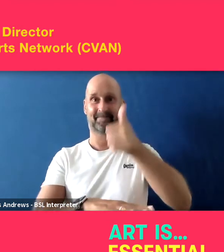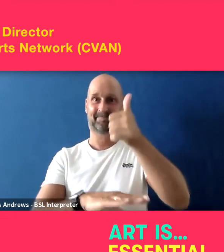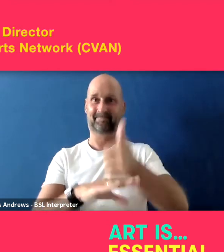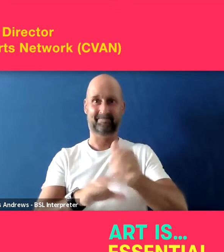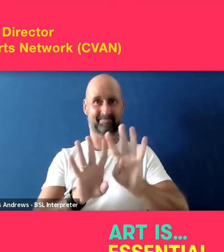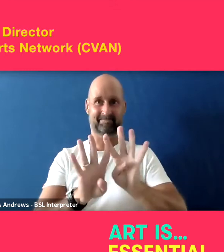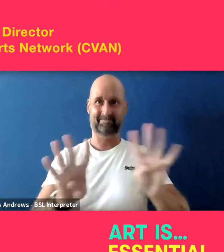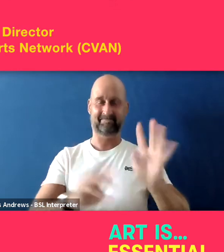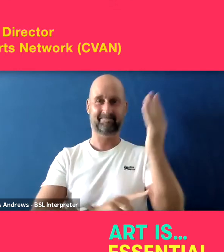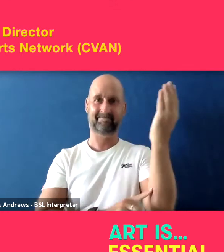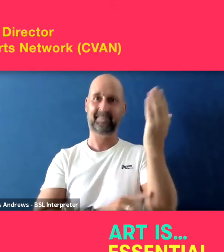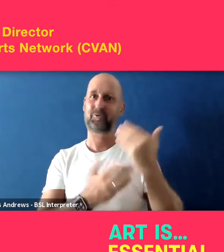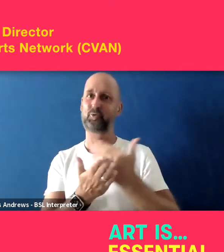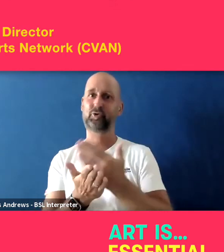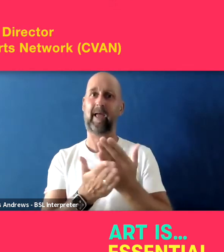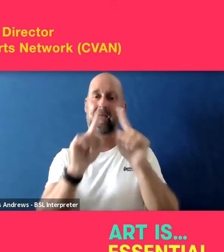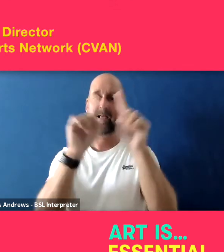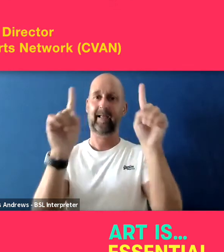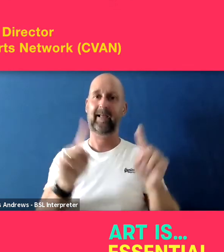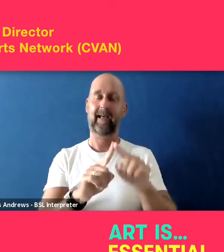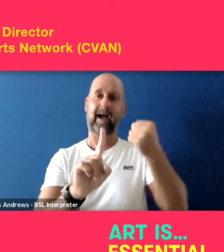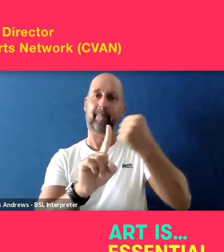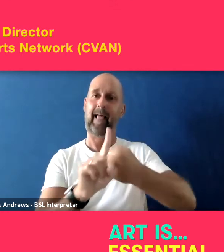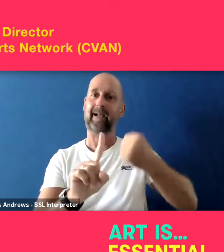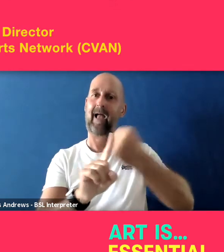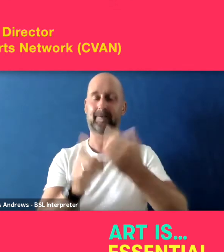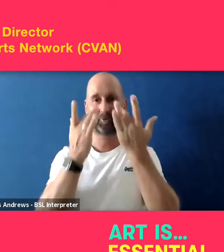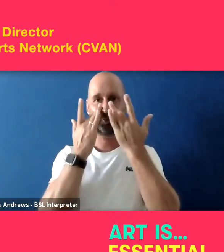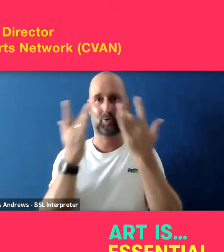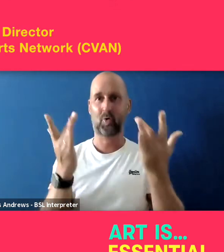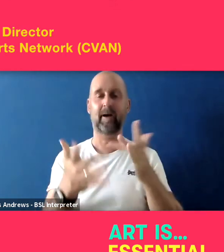and share all your placards online - and feel united with all of you.